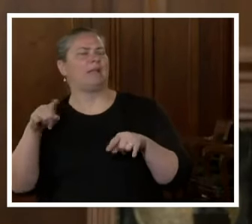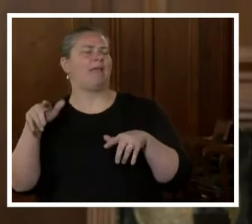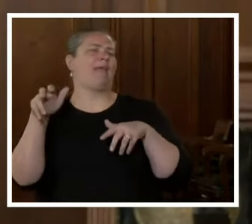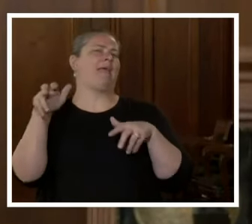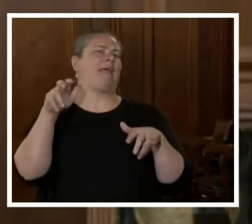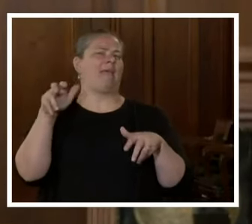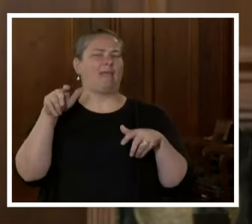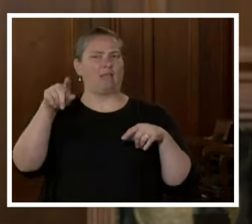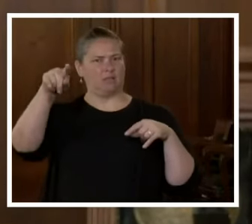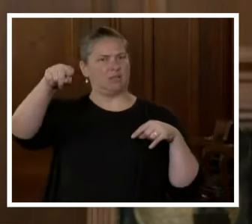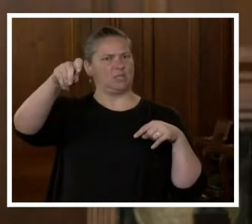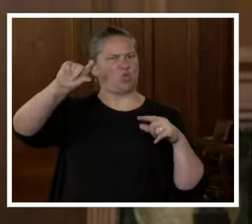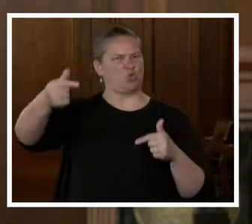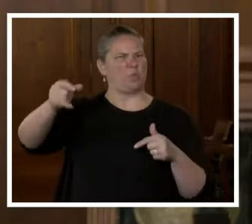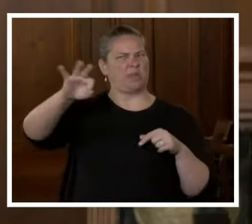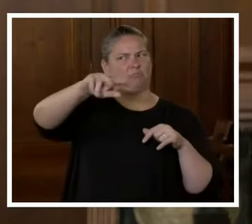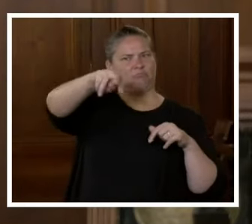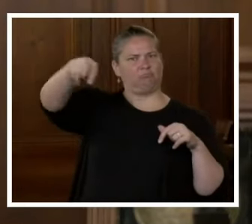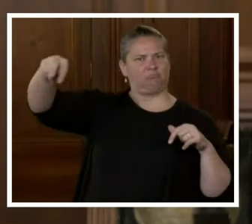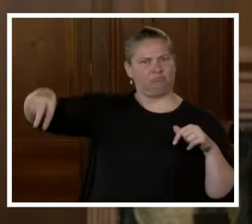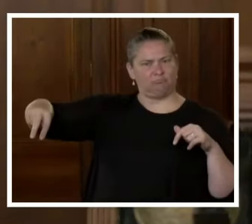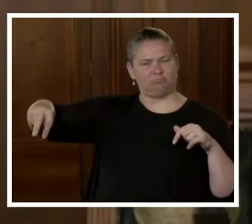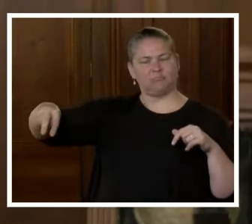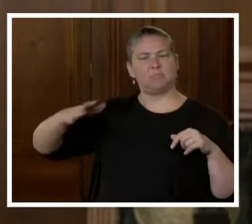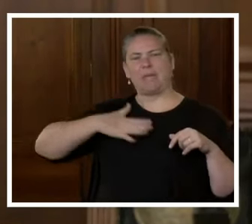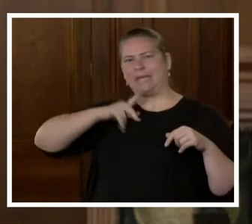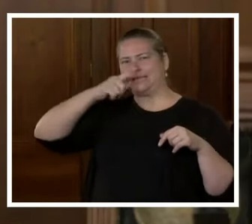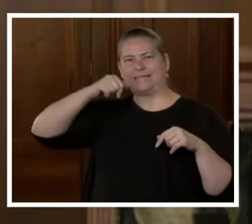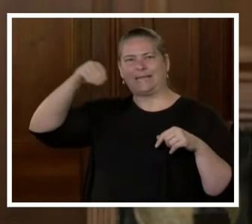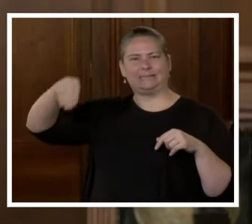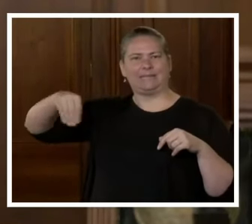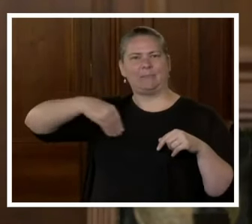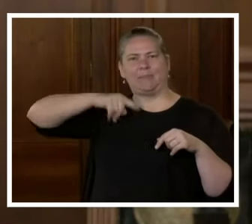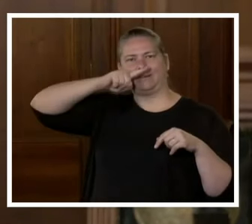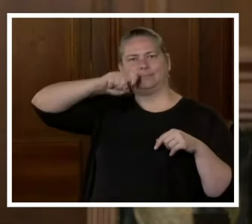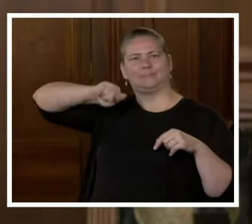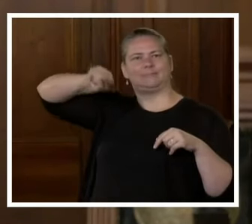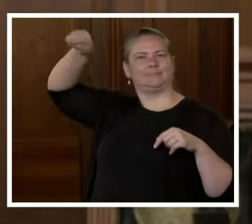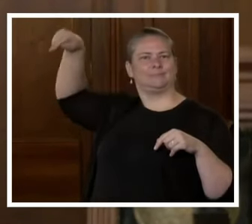DIRE FOR A WEEK, THOSE GIVING VOICE RIGHT NOW TO THEIR